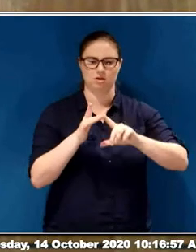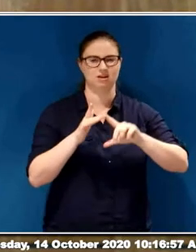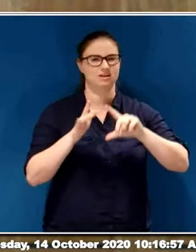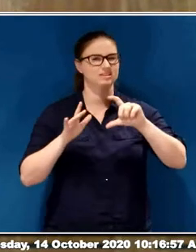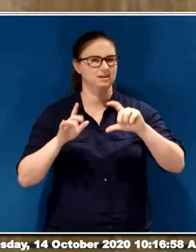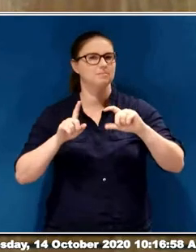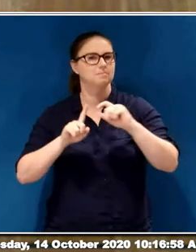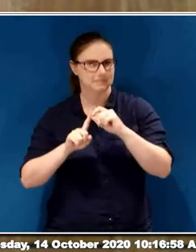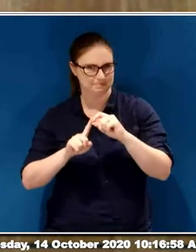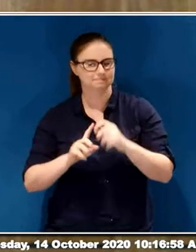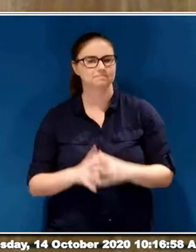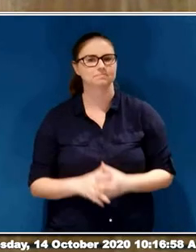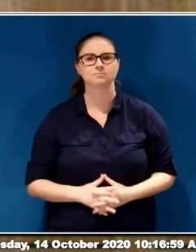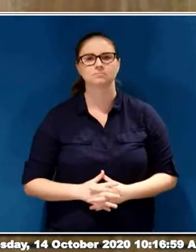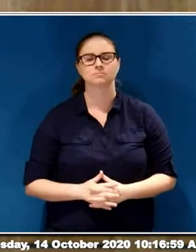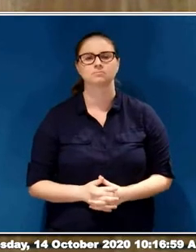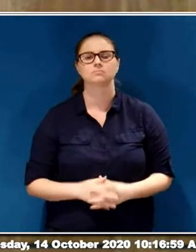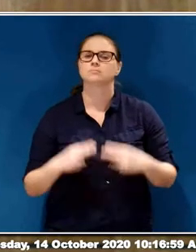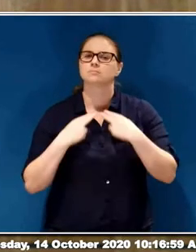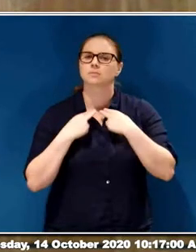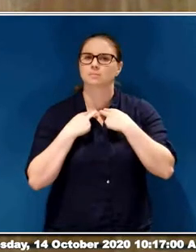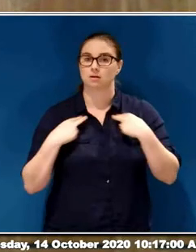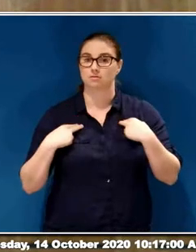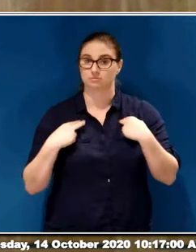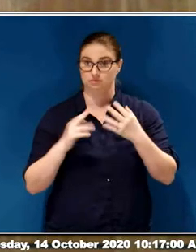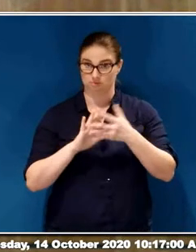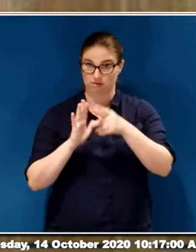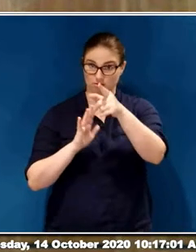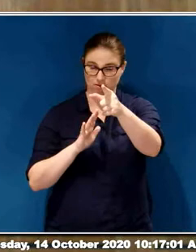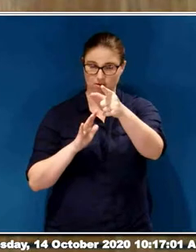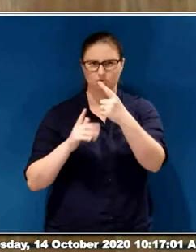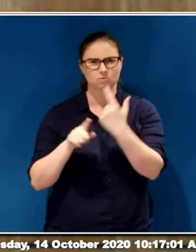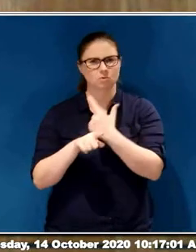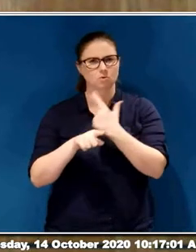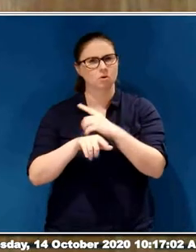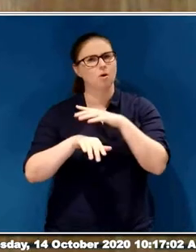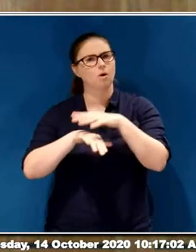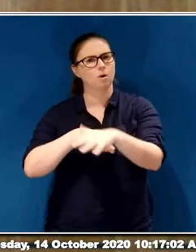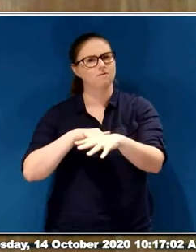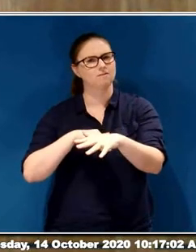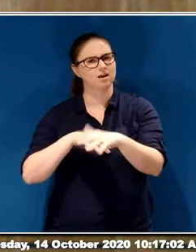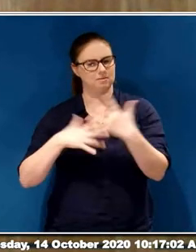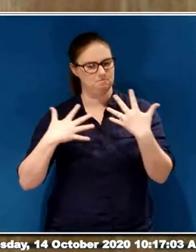lessons in your statement, did he attend those for most subjects, is that right?